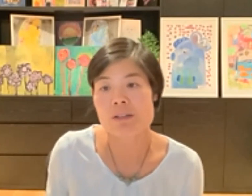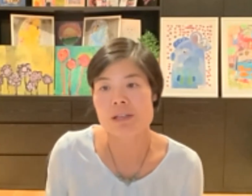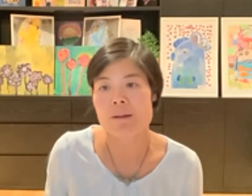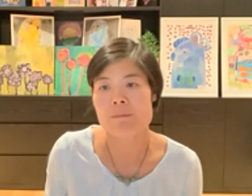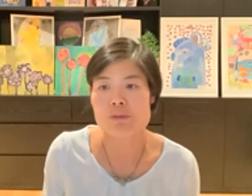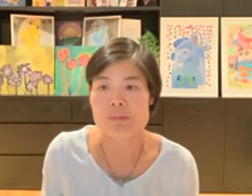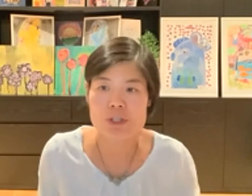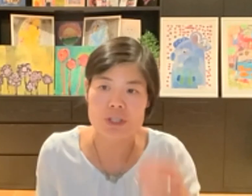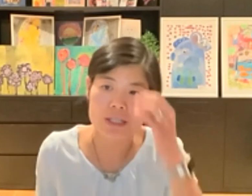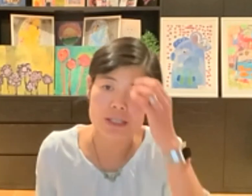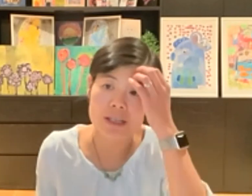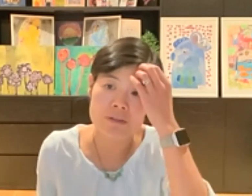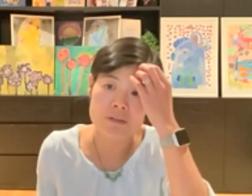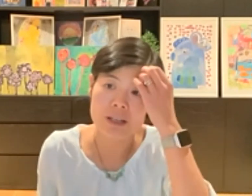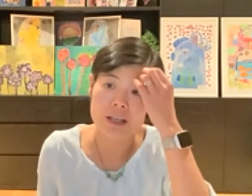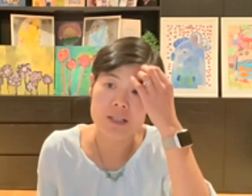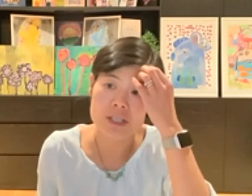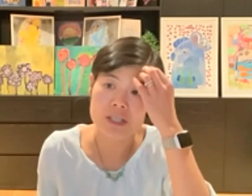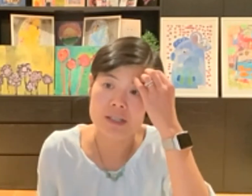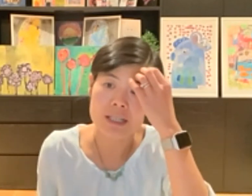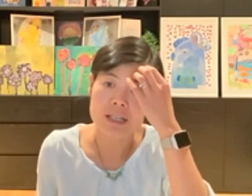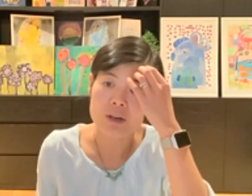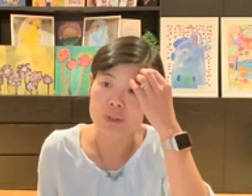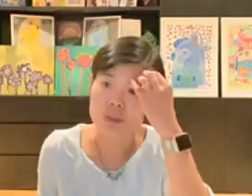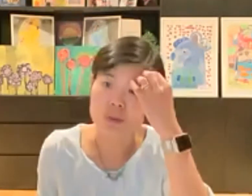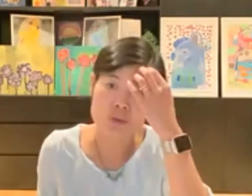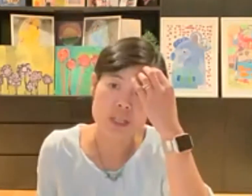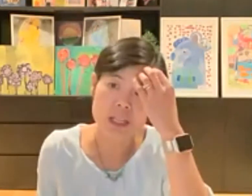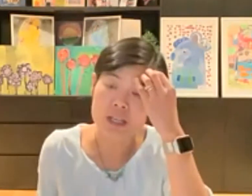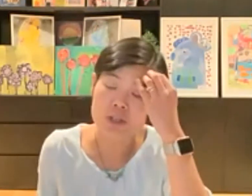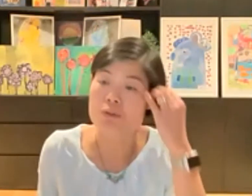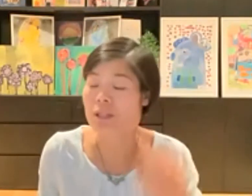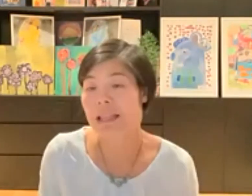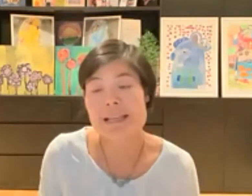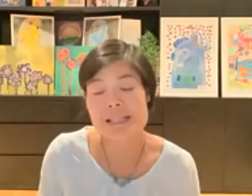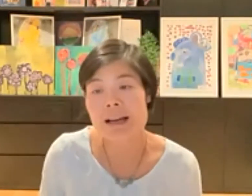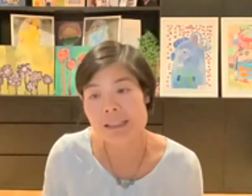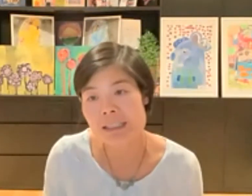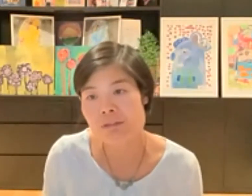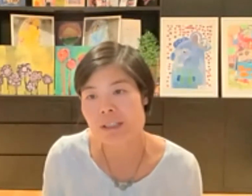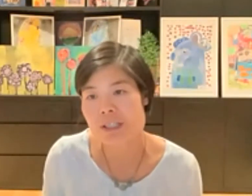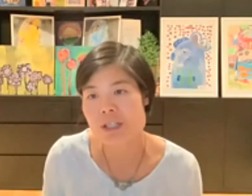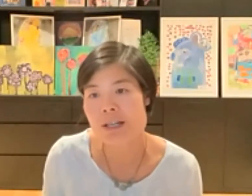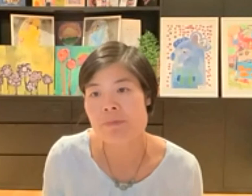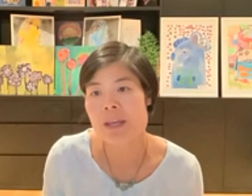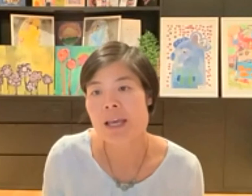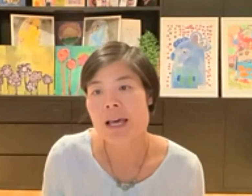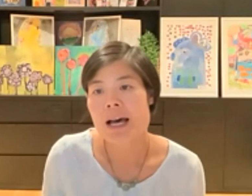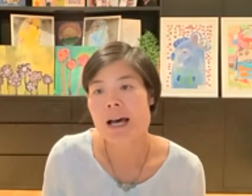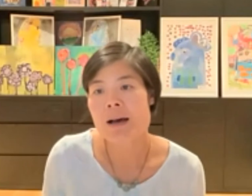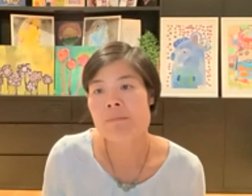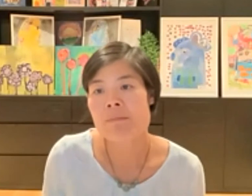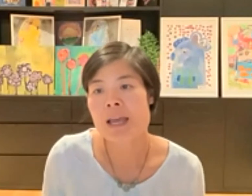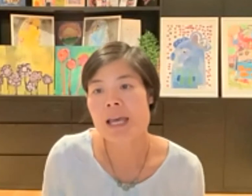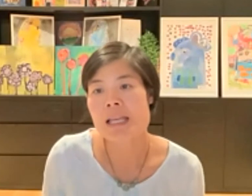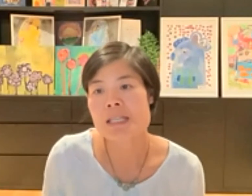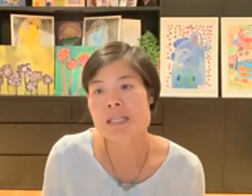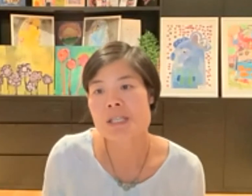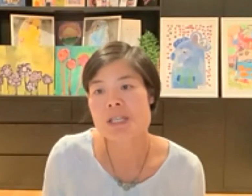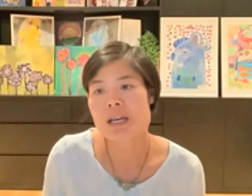eye to make sure she doesn't have Usher although unilateral is less likely for Usher.